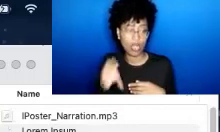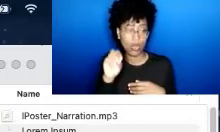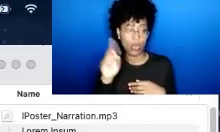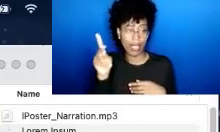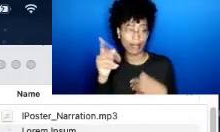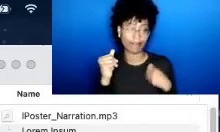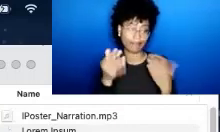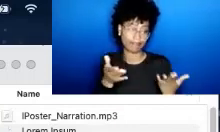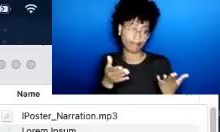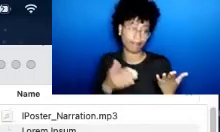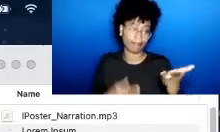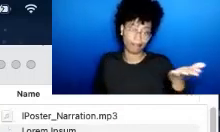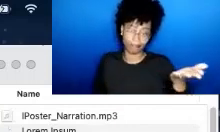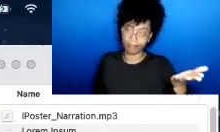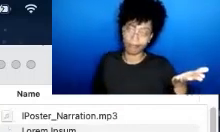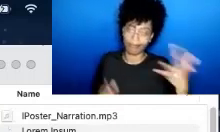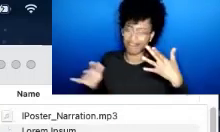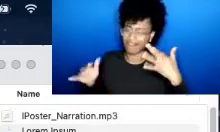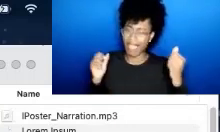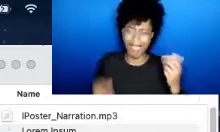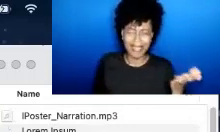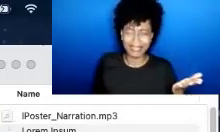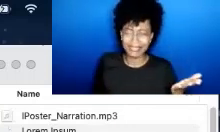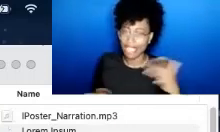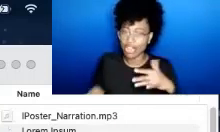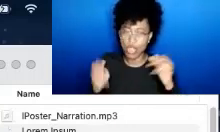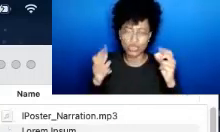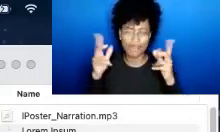you can see it is very fast to load. 07:05:48 That is the way that you load up